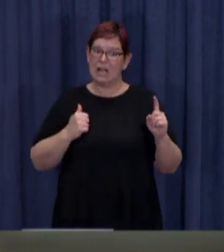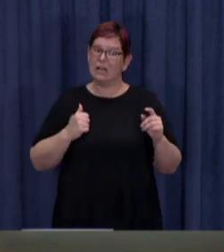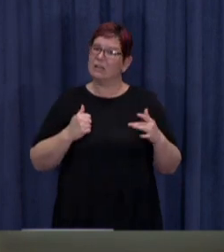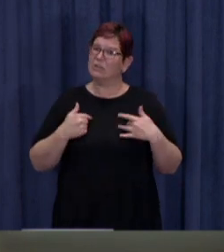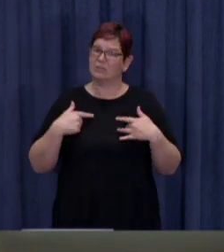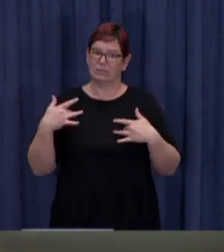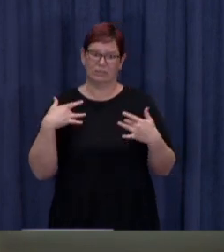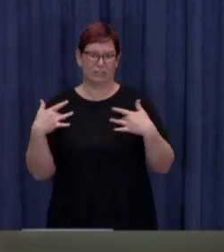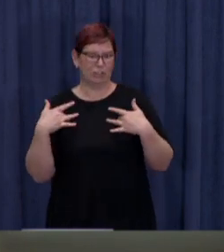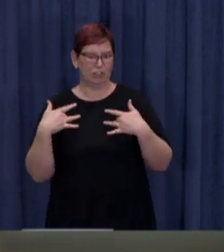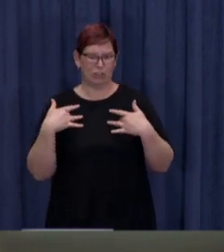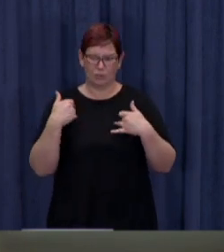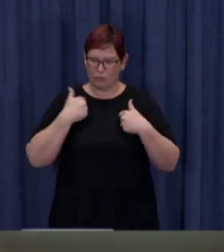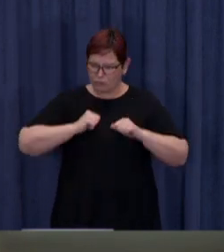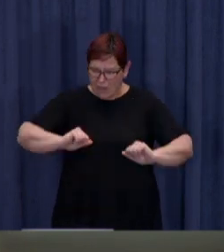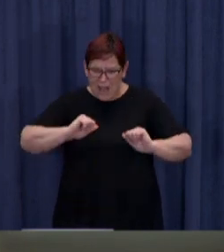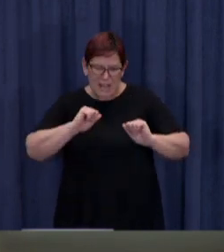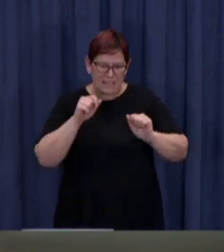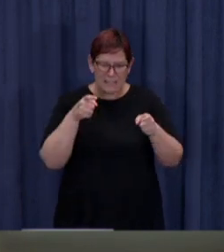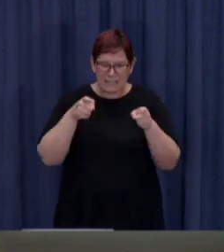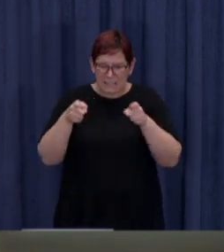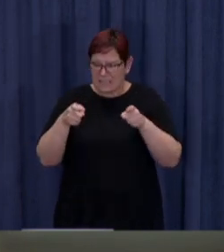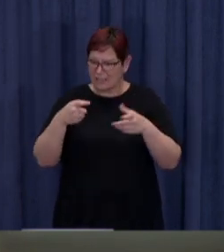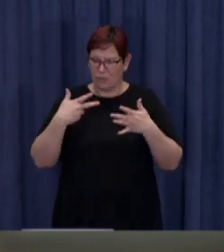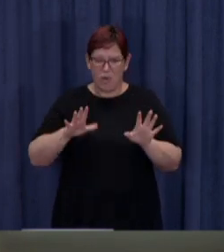people that were contracting the coronavirus that we the COVID-19 we